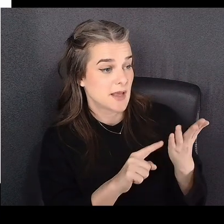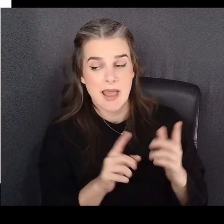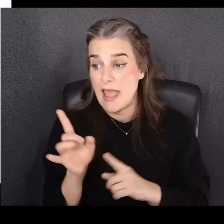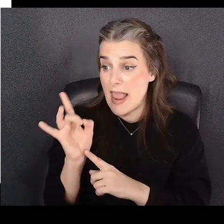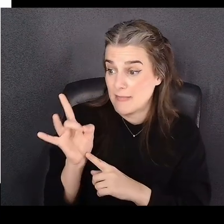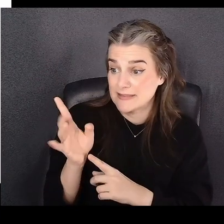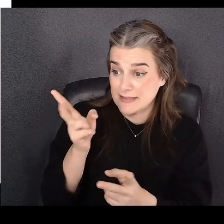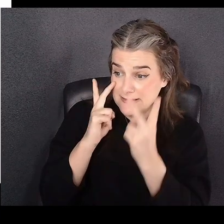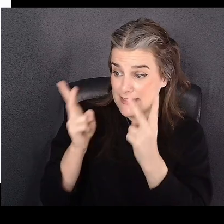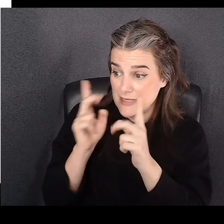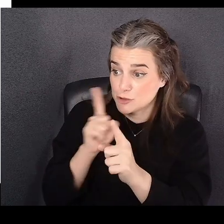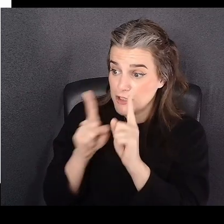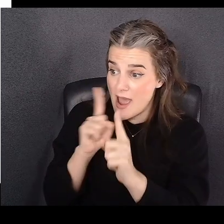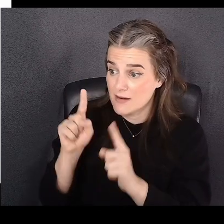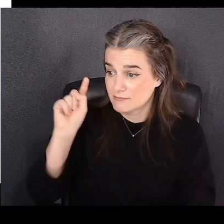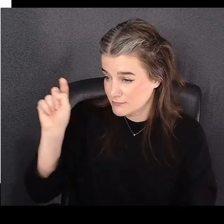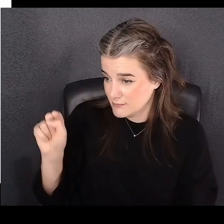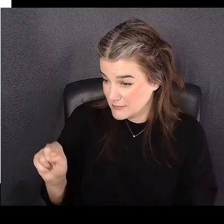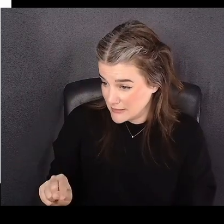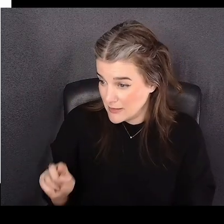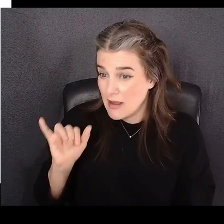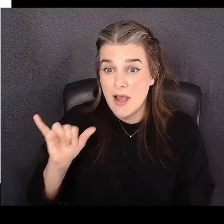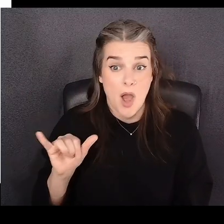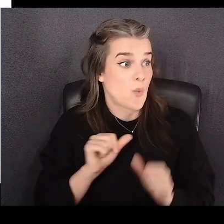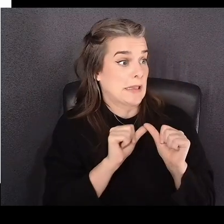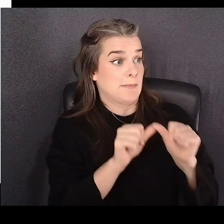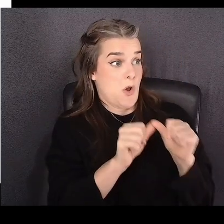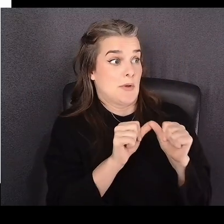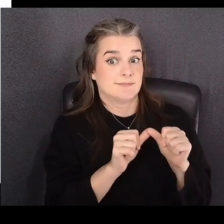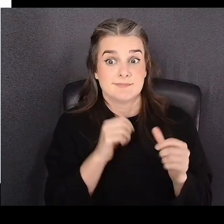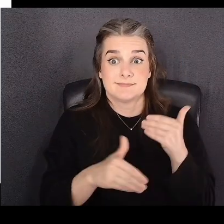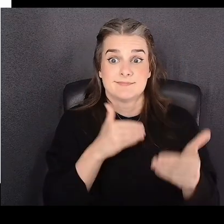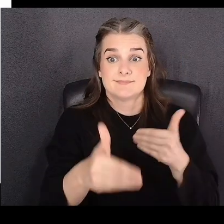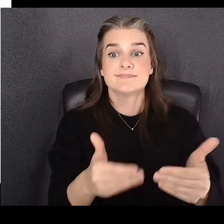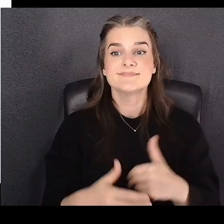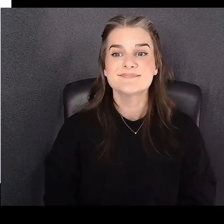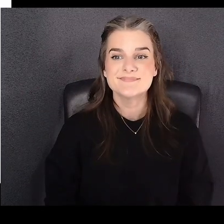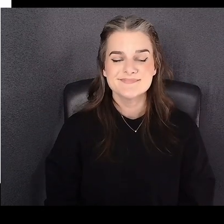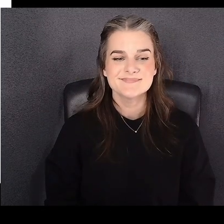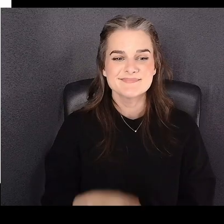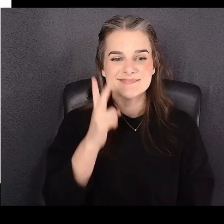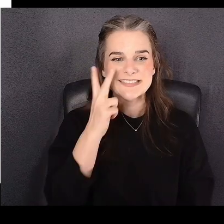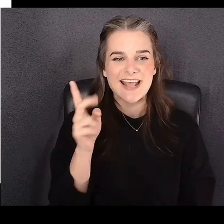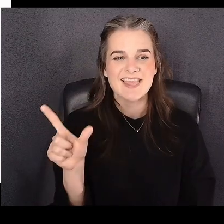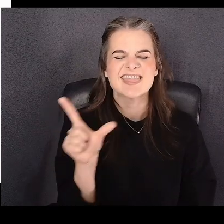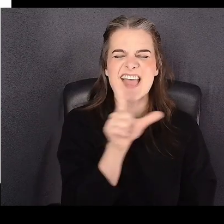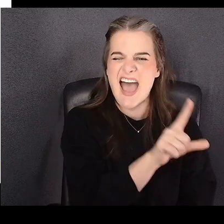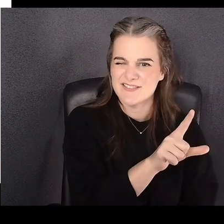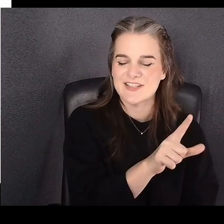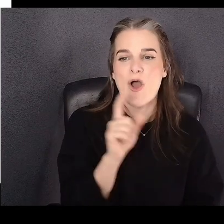Yeah, we'll keep it going. I'll move faster. So the far left is golf. As you can see, all we did for this individual is